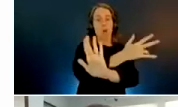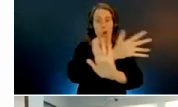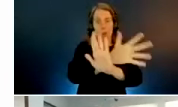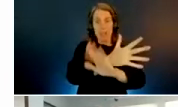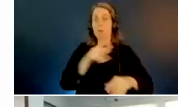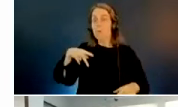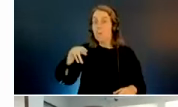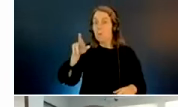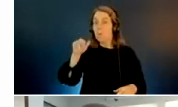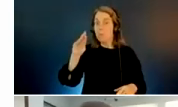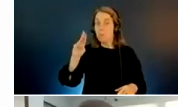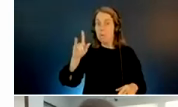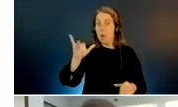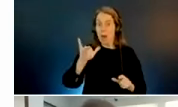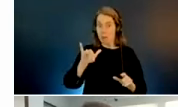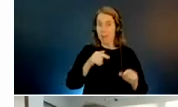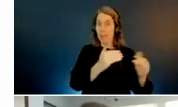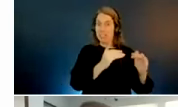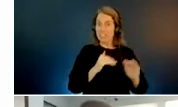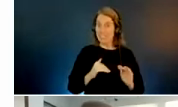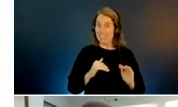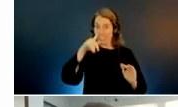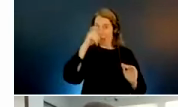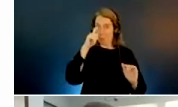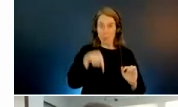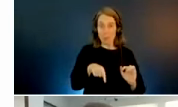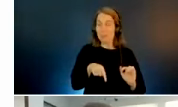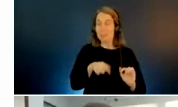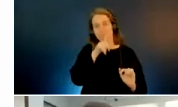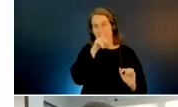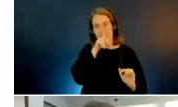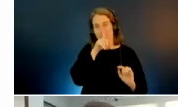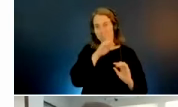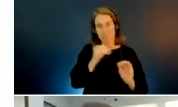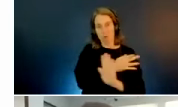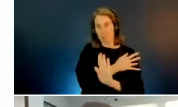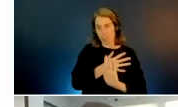however if you're a person with a disability you can vote absentee in person uh 30 days before the